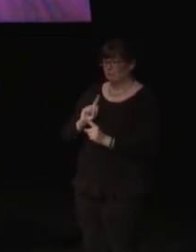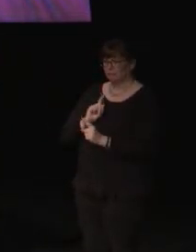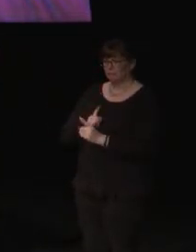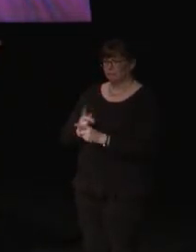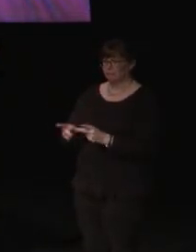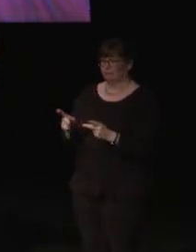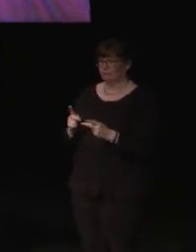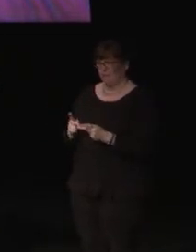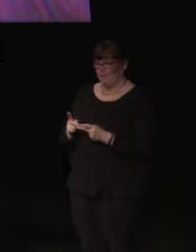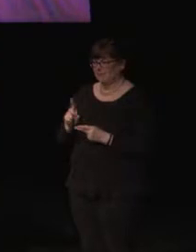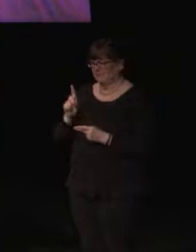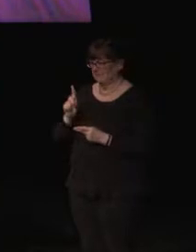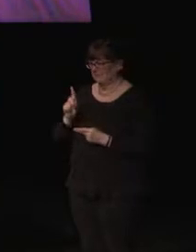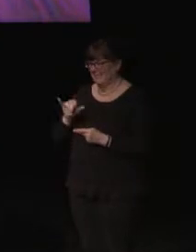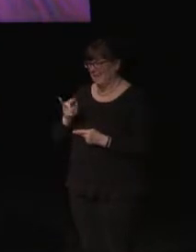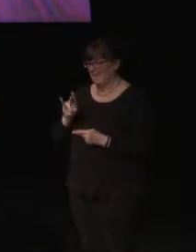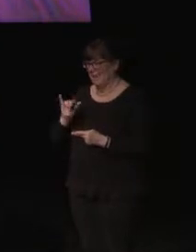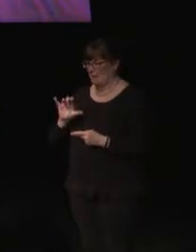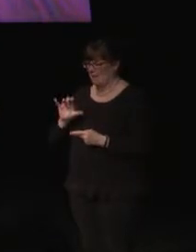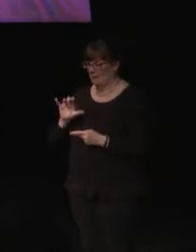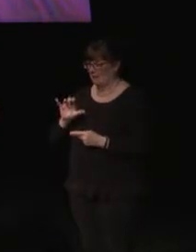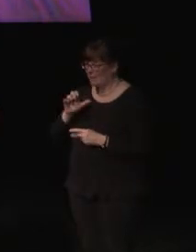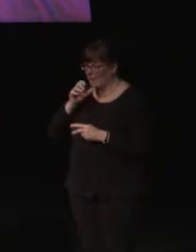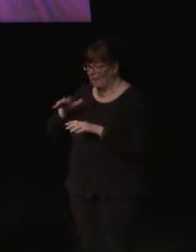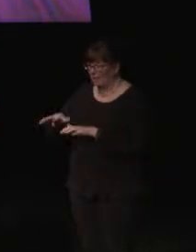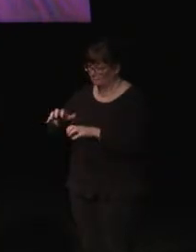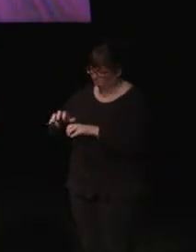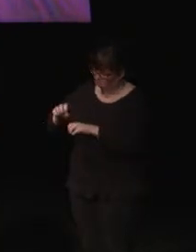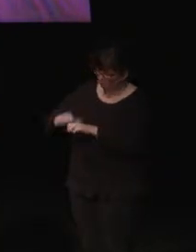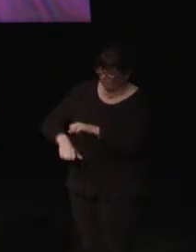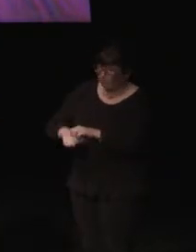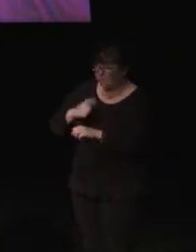or otherwise, think about how text is gonna come up, making sure they can see the screen.